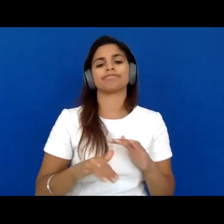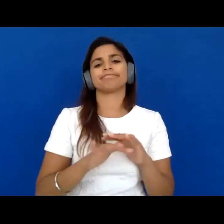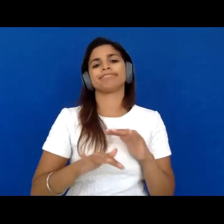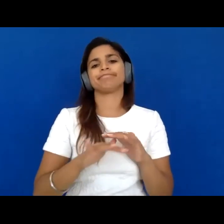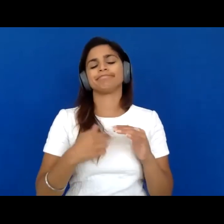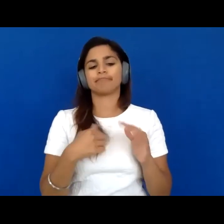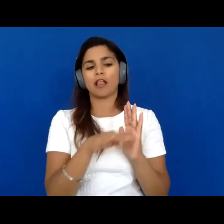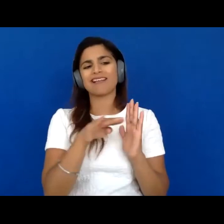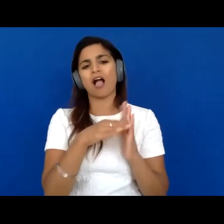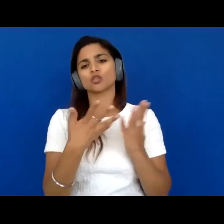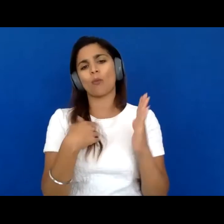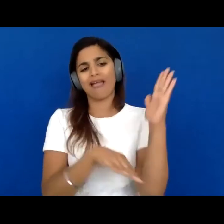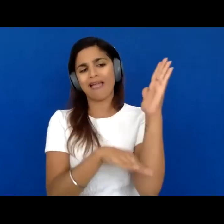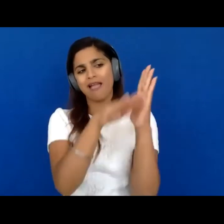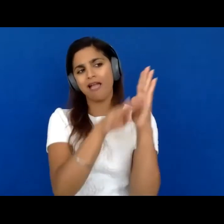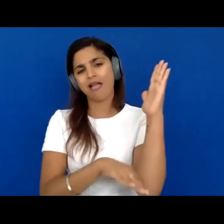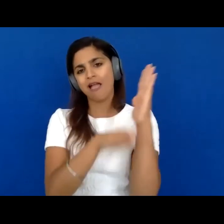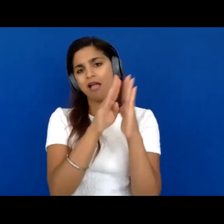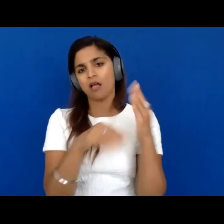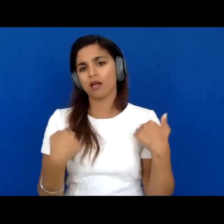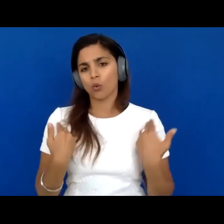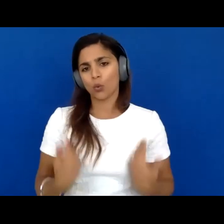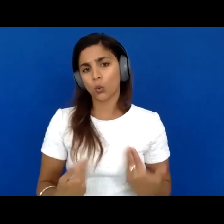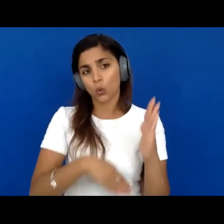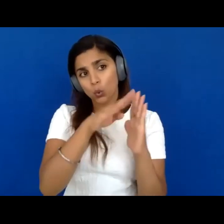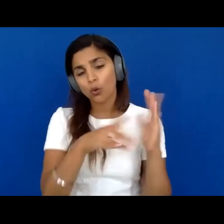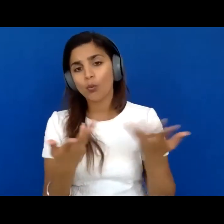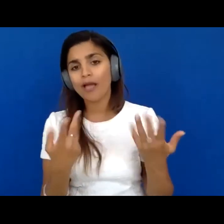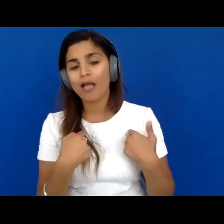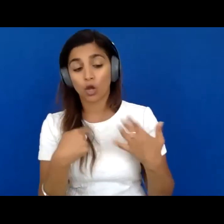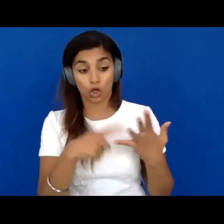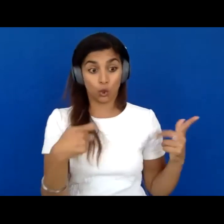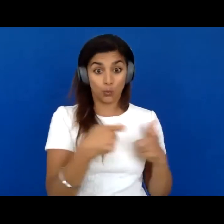caste and in the UK I become a body mind that is marked through race and brown